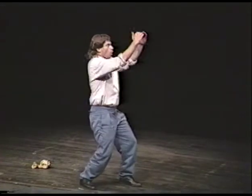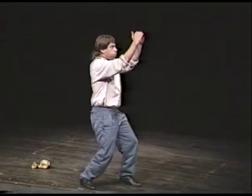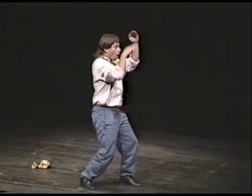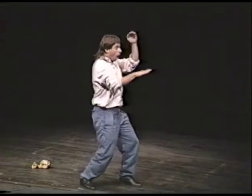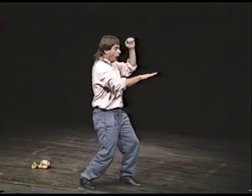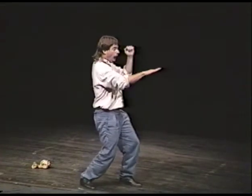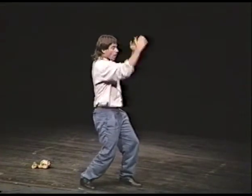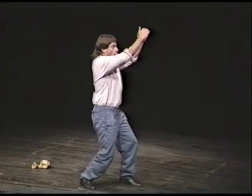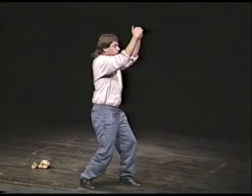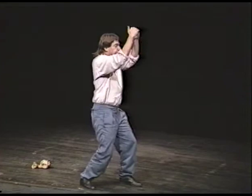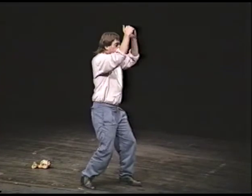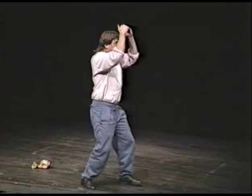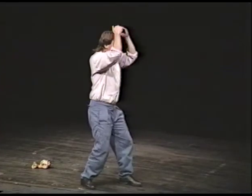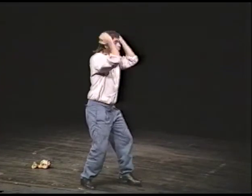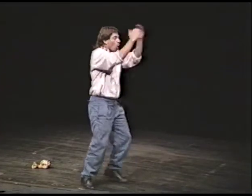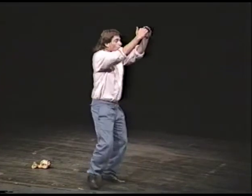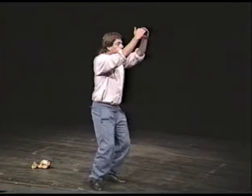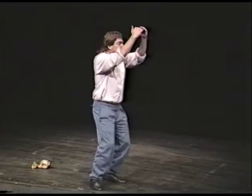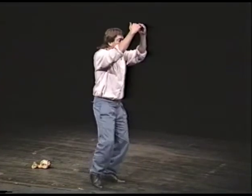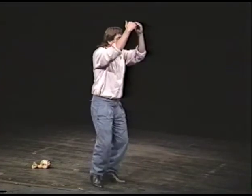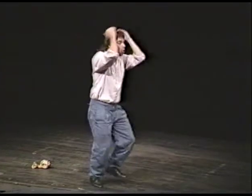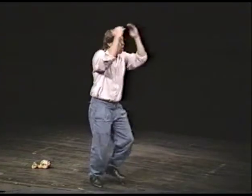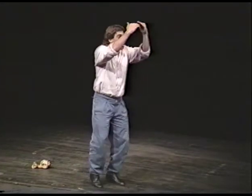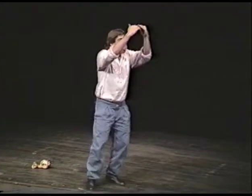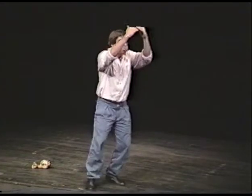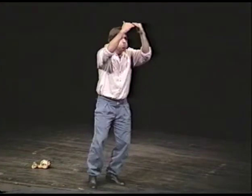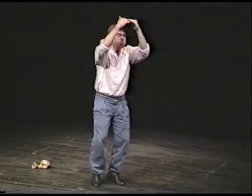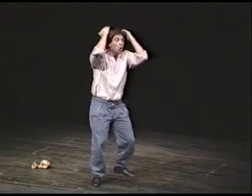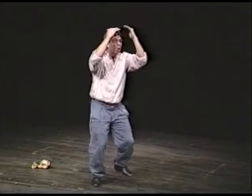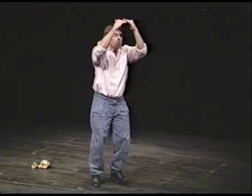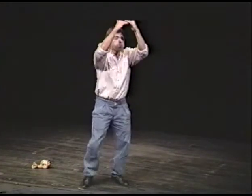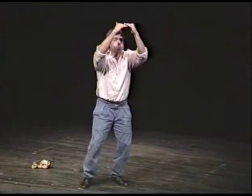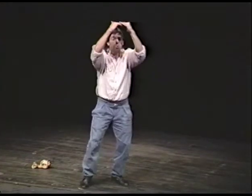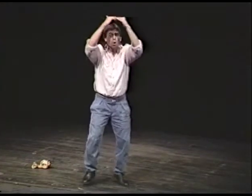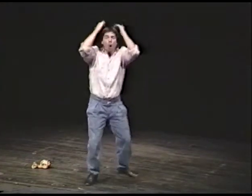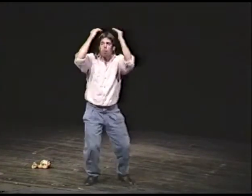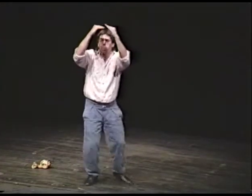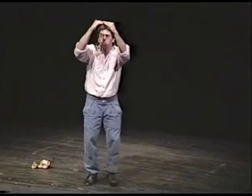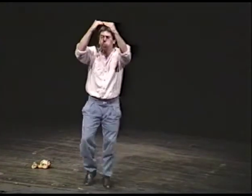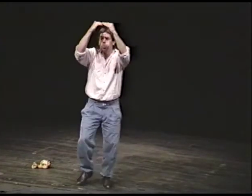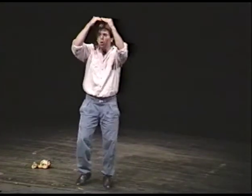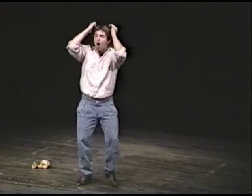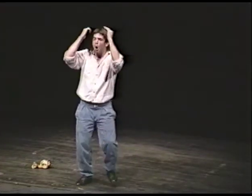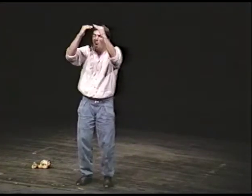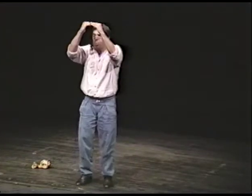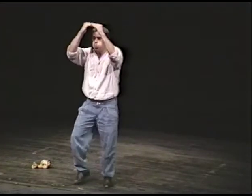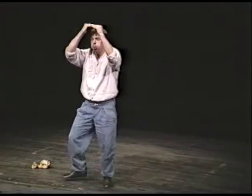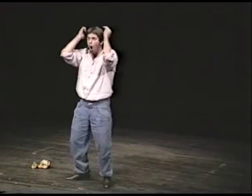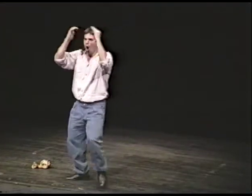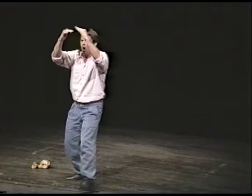and into the arch ceiling out into the open where